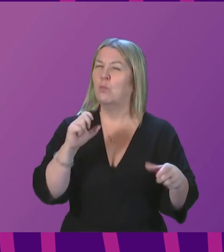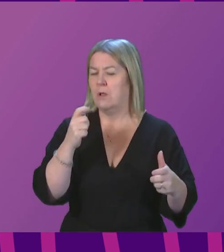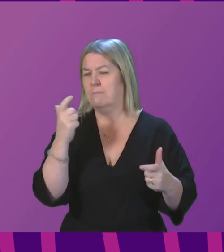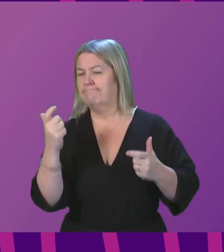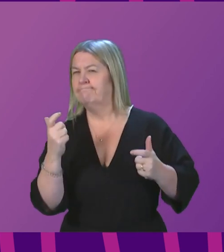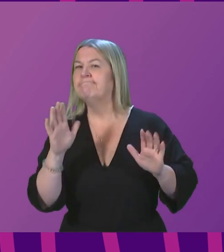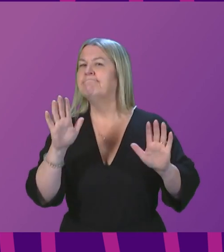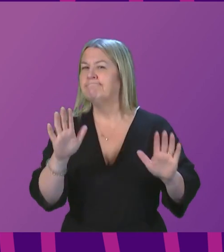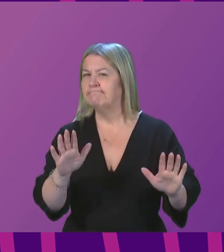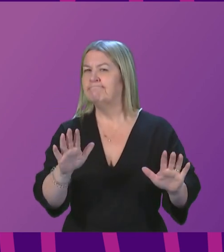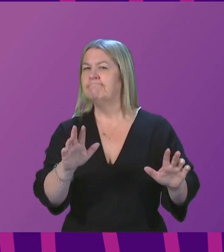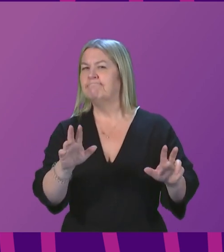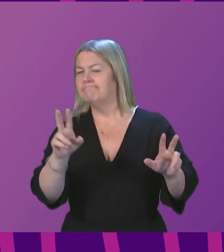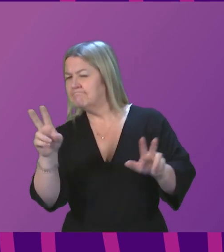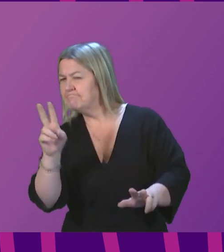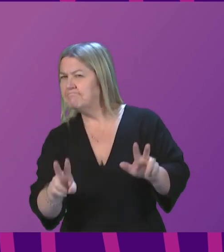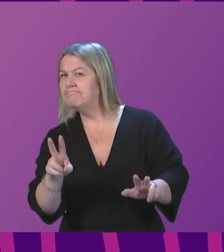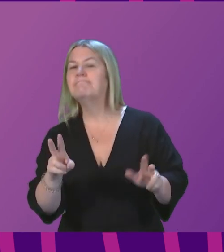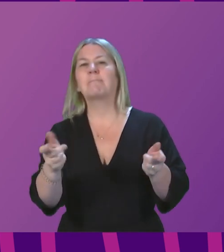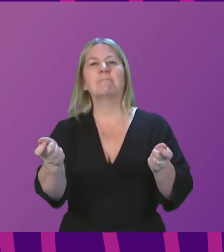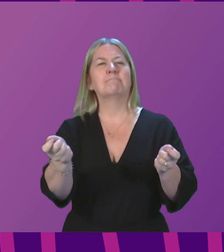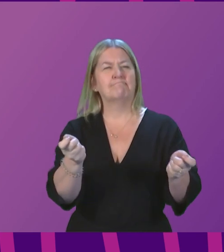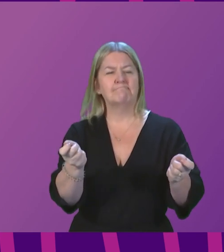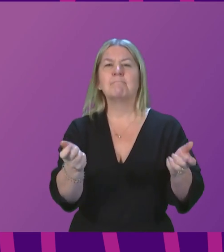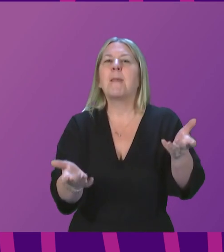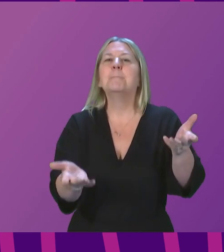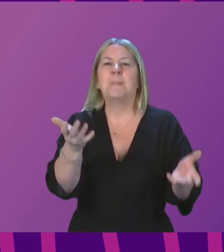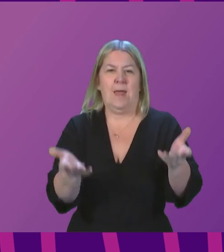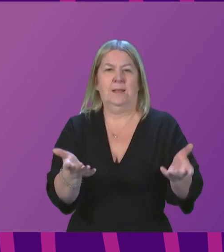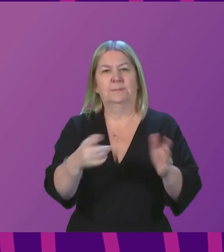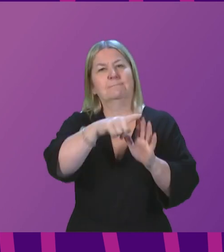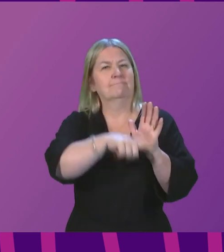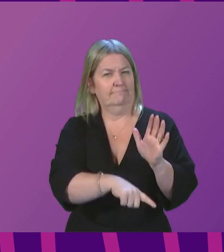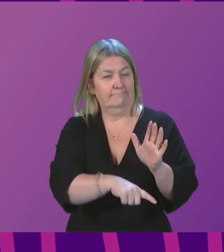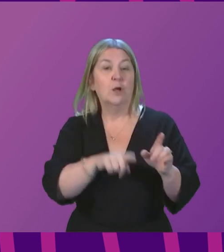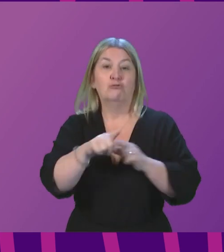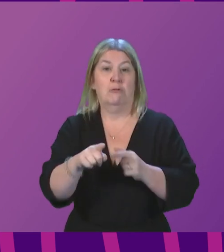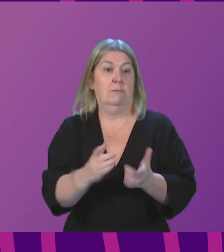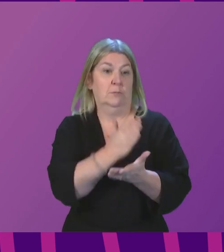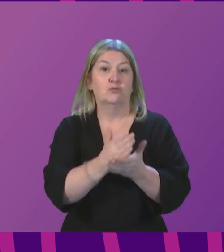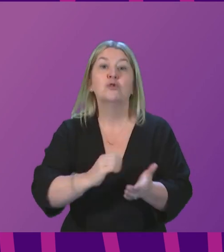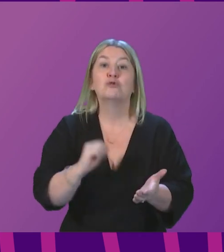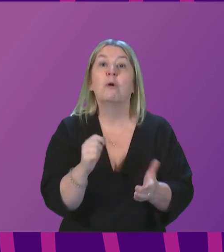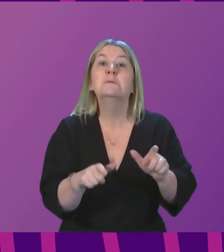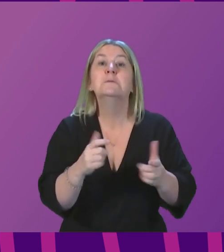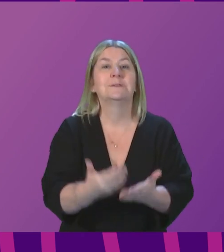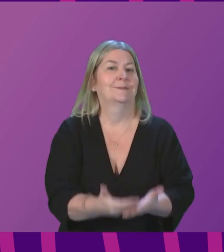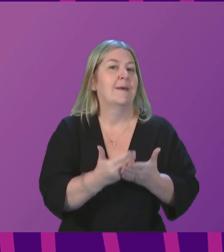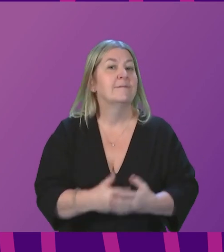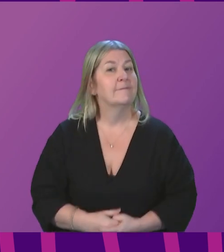next—and, I hope, final—phase of the pandemic and to keep the country as safe as we can while we do so.